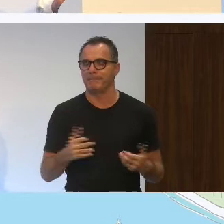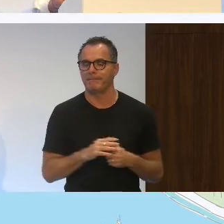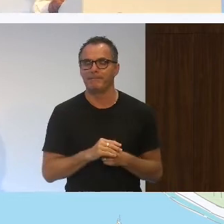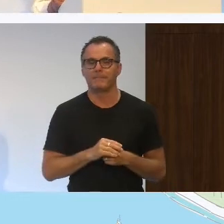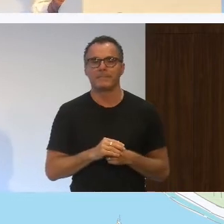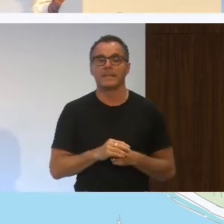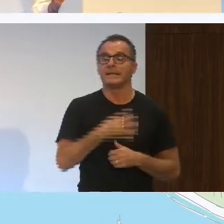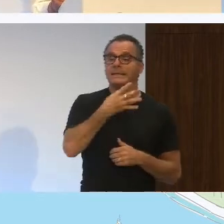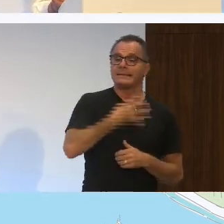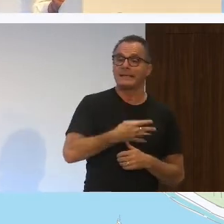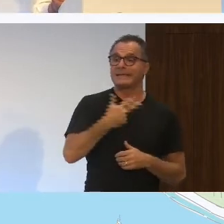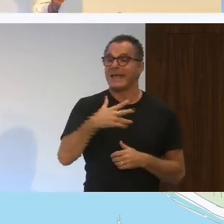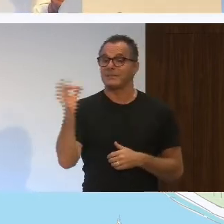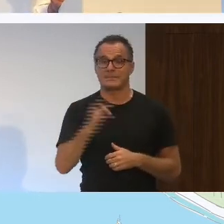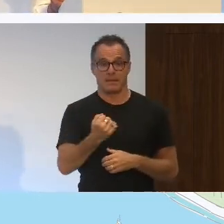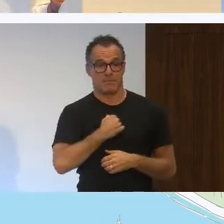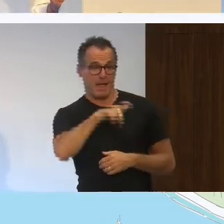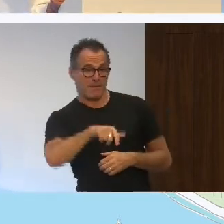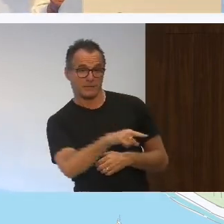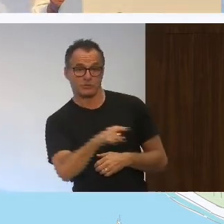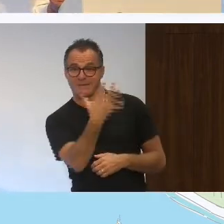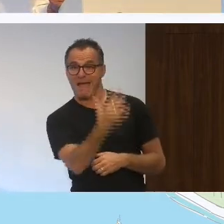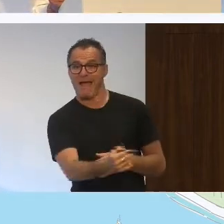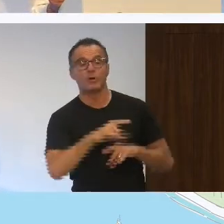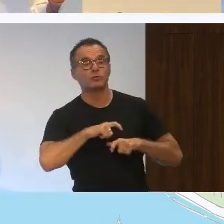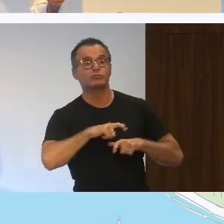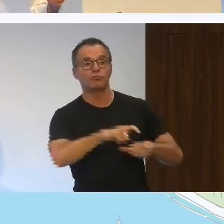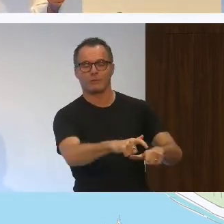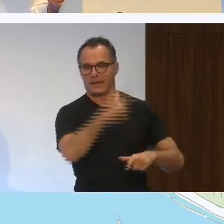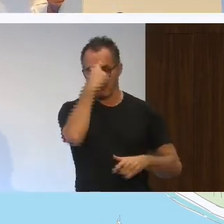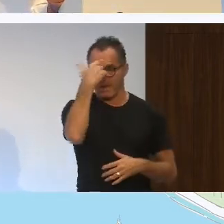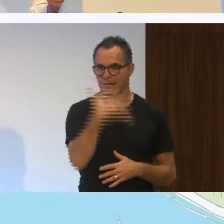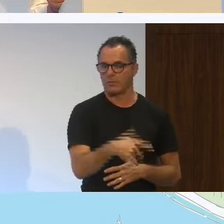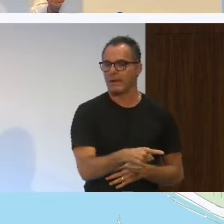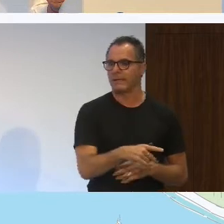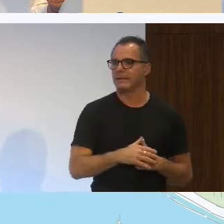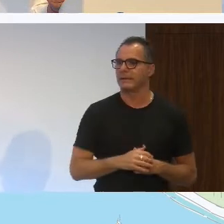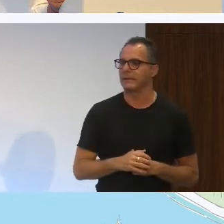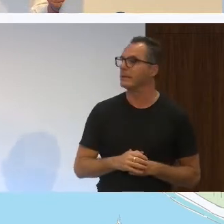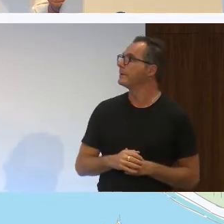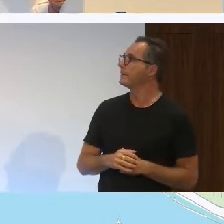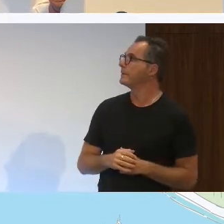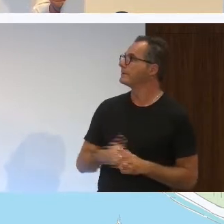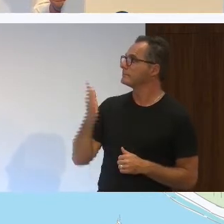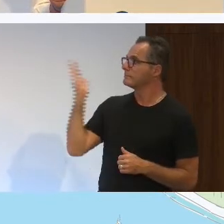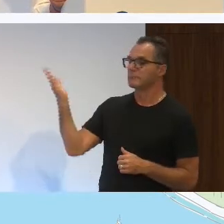98% of my patients have chronic migraines. And so these are my disclosures